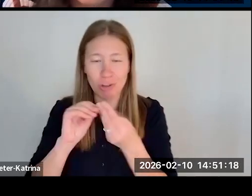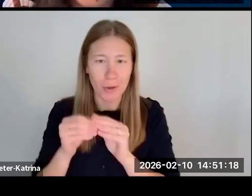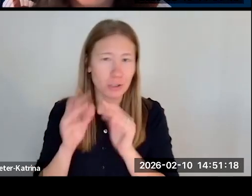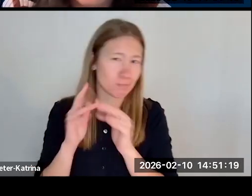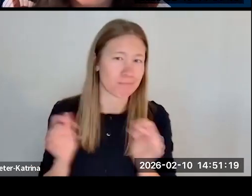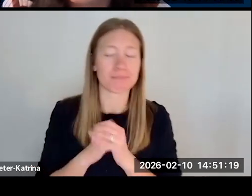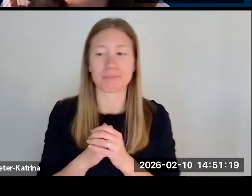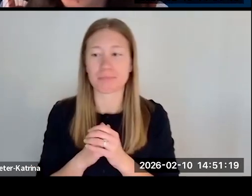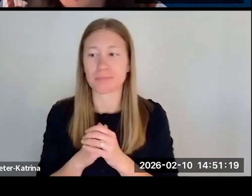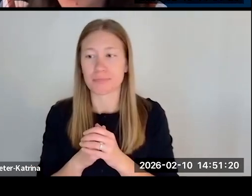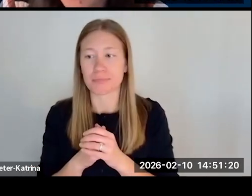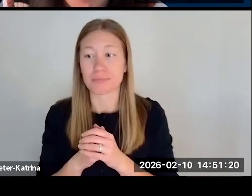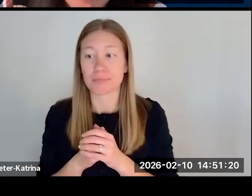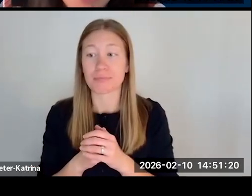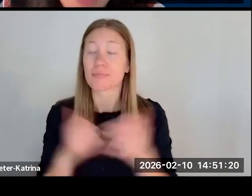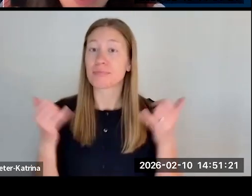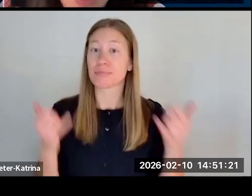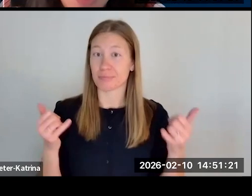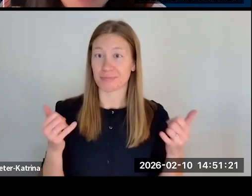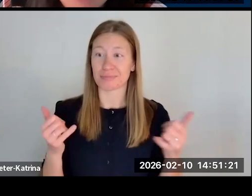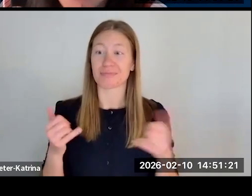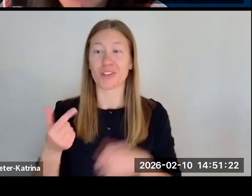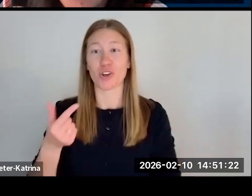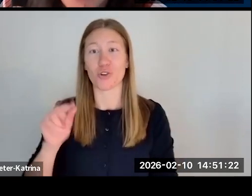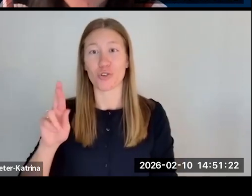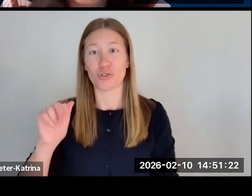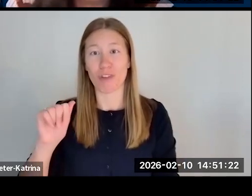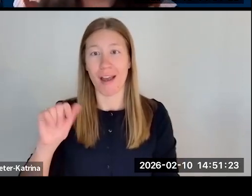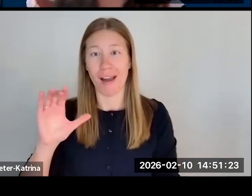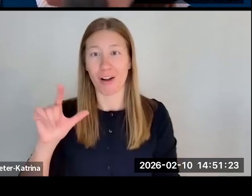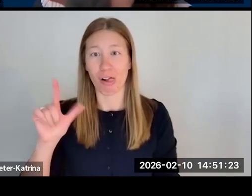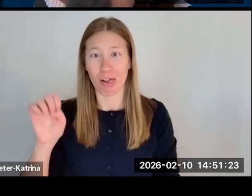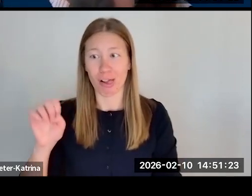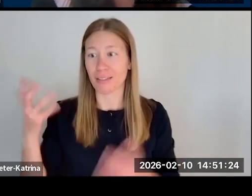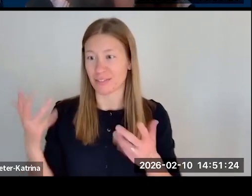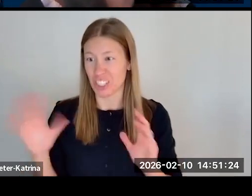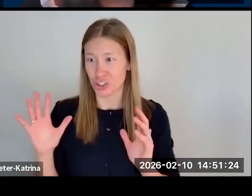So now I can see Grackle has finished and it's identified some issues for me.